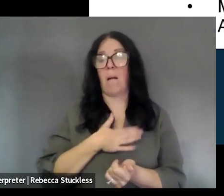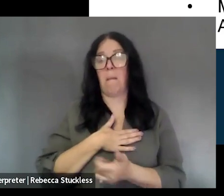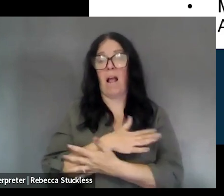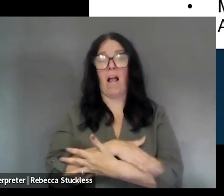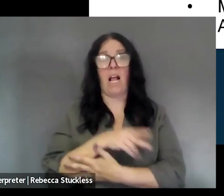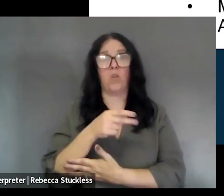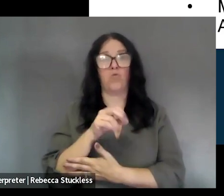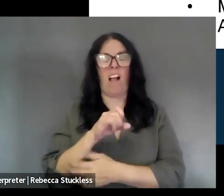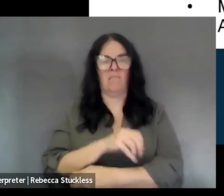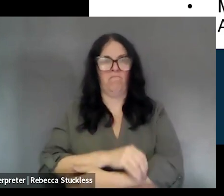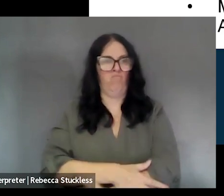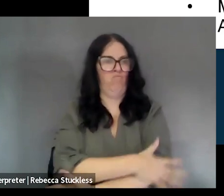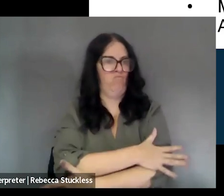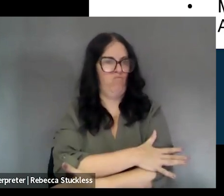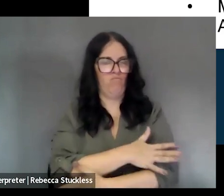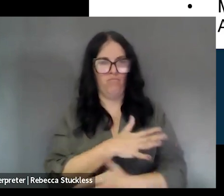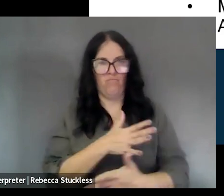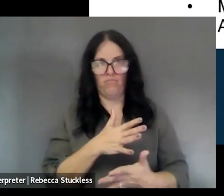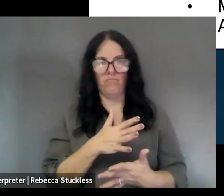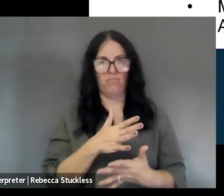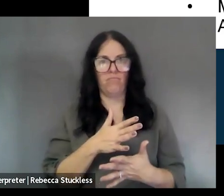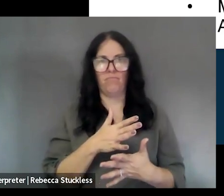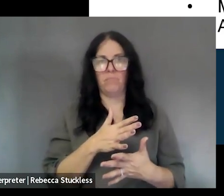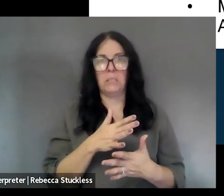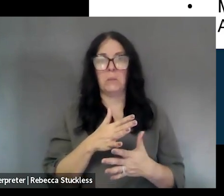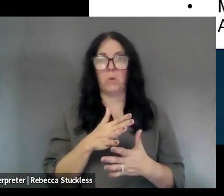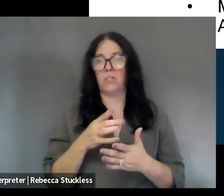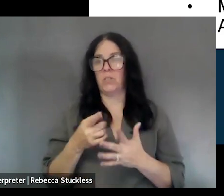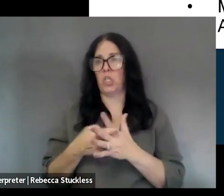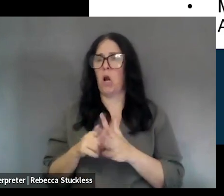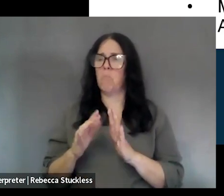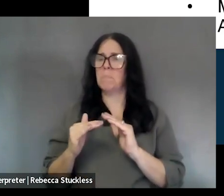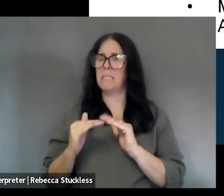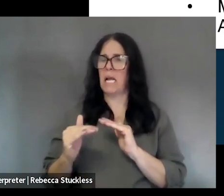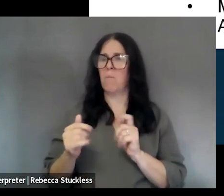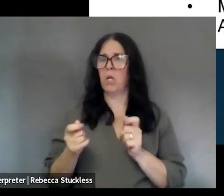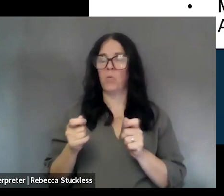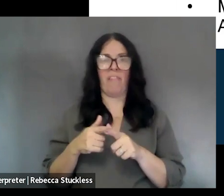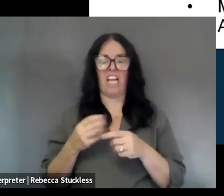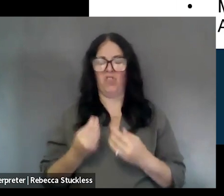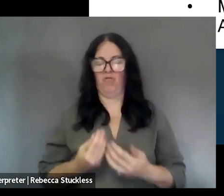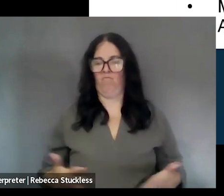from, I guess fairly unstable, under control, and then it just, it just, you know, it exploded.